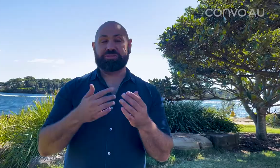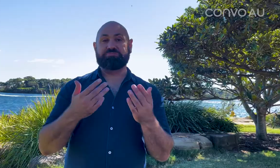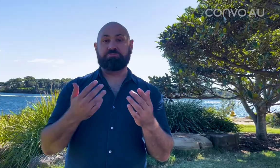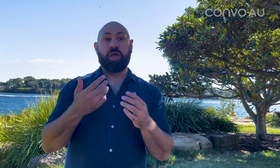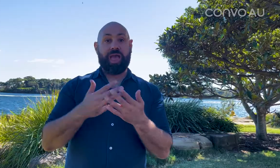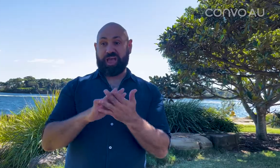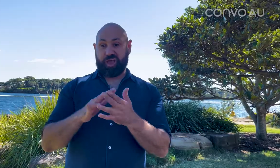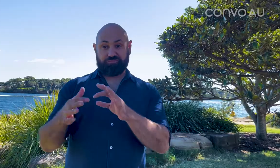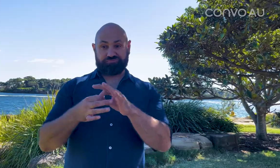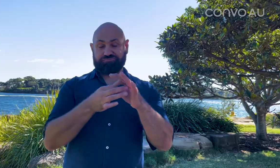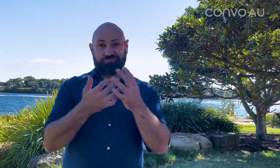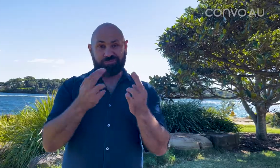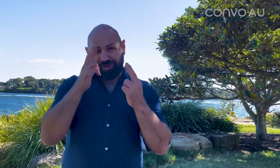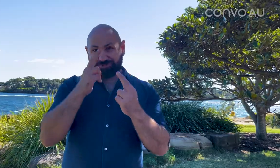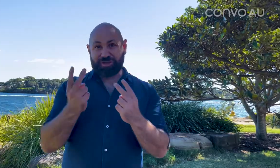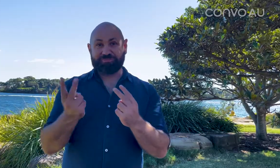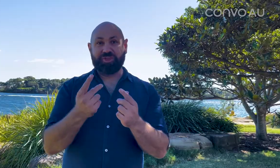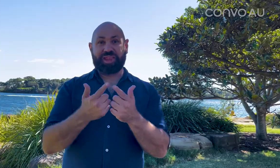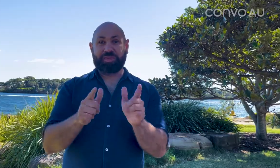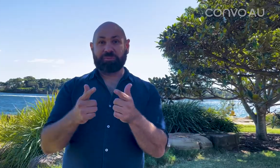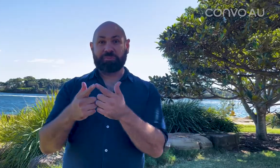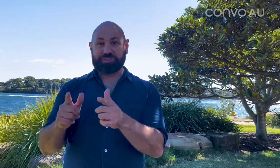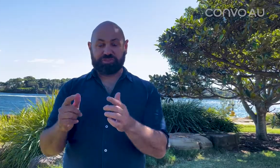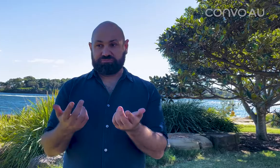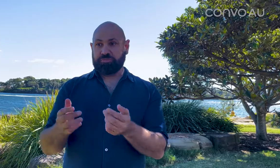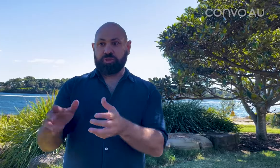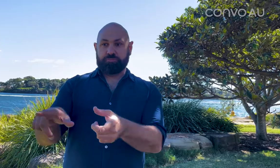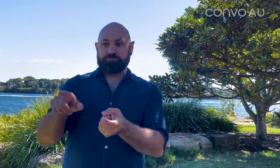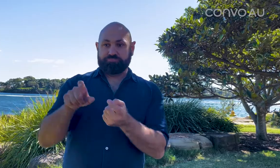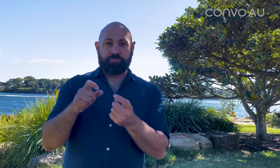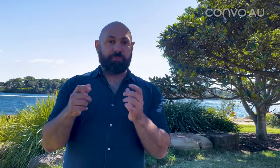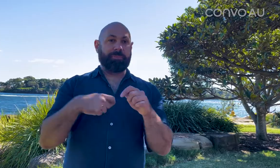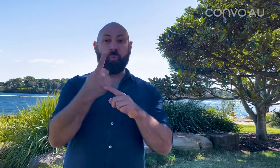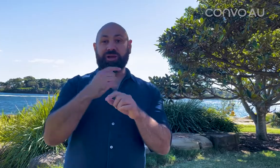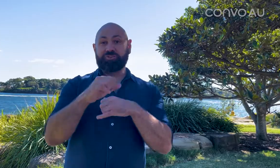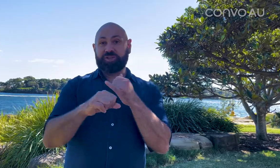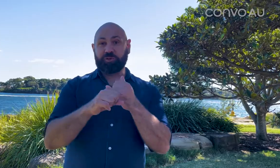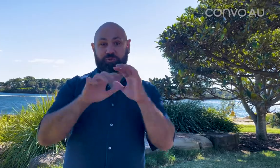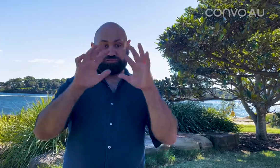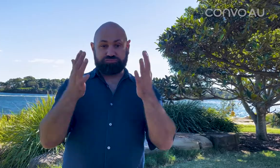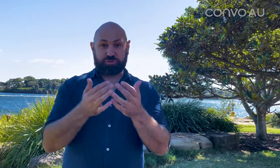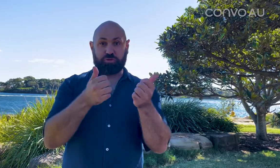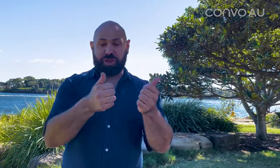It's great to have an international sign language that is understood globally,